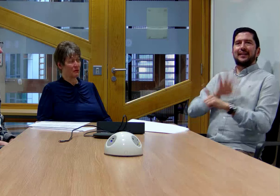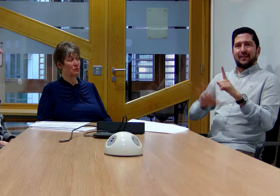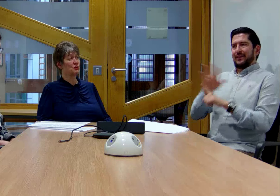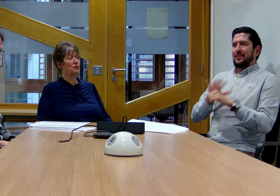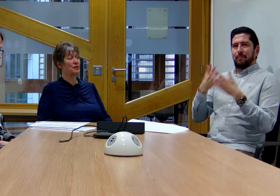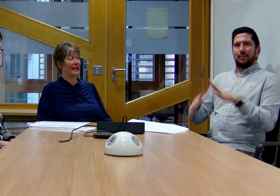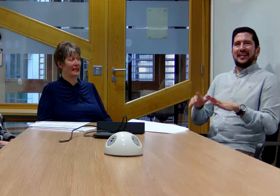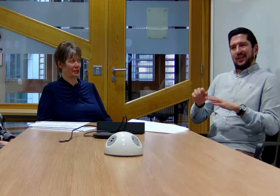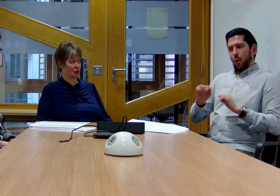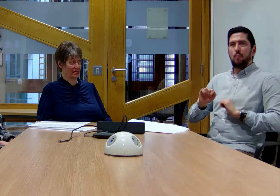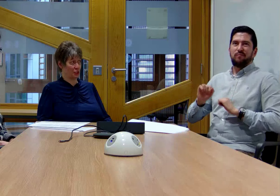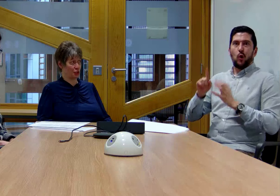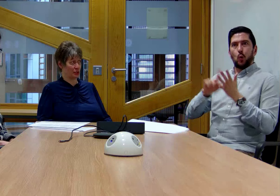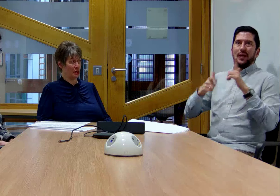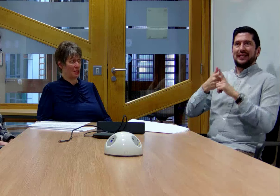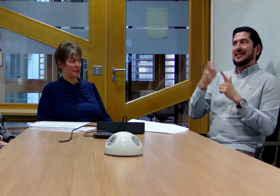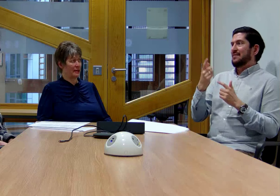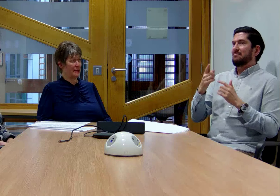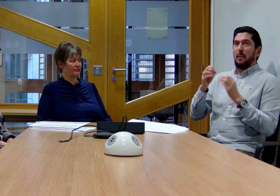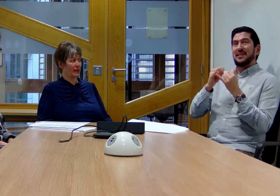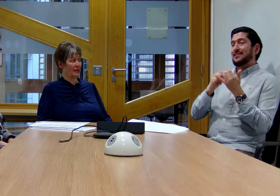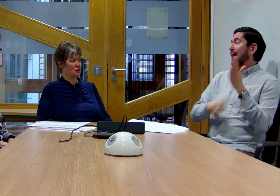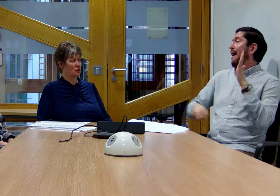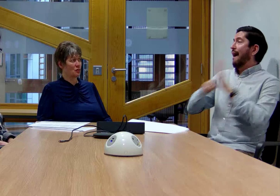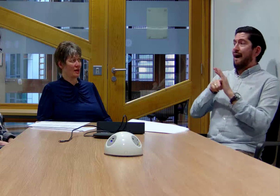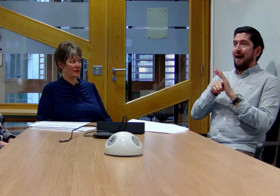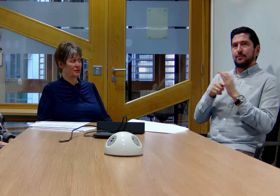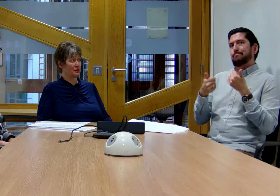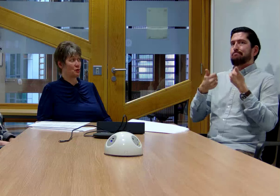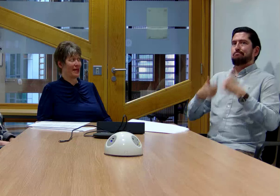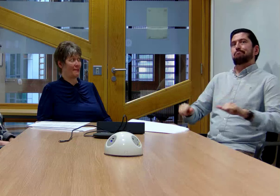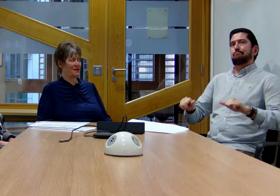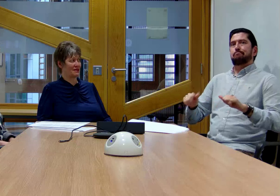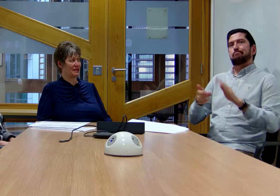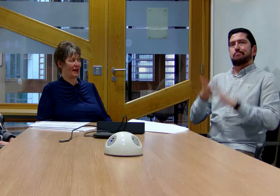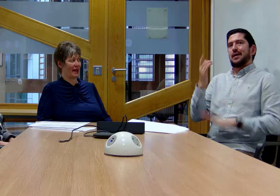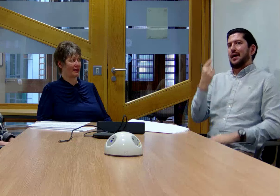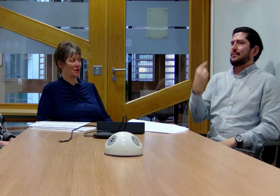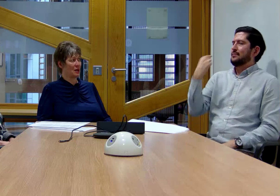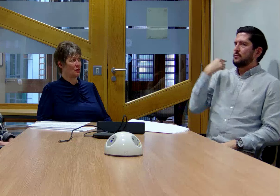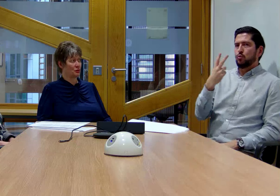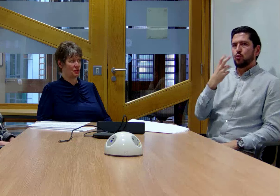Then as a follow up, there was UK legislation.